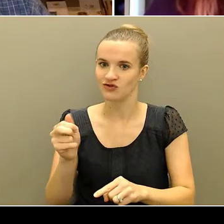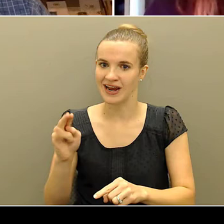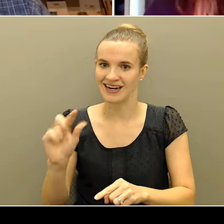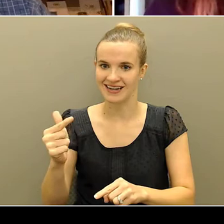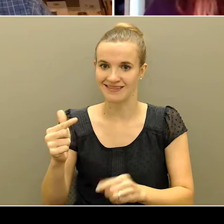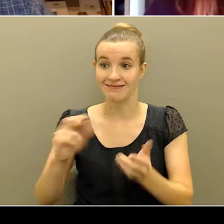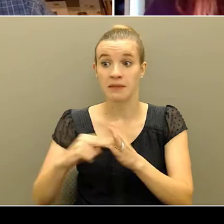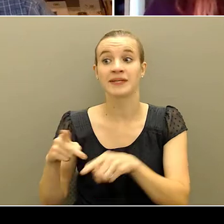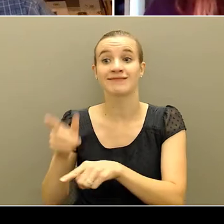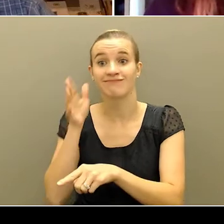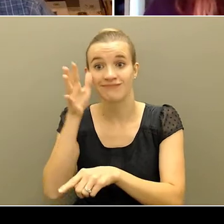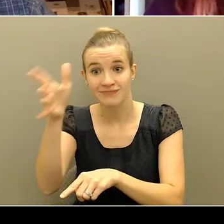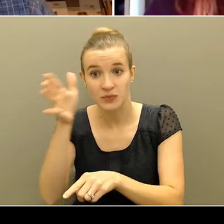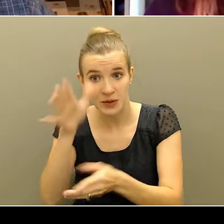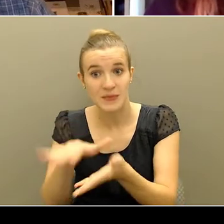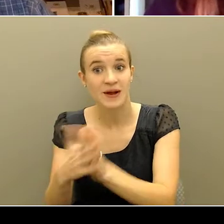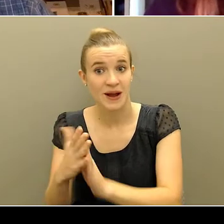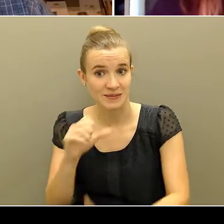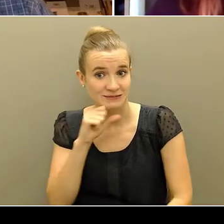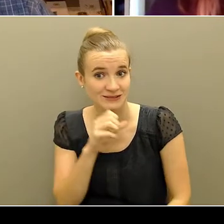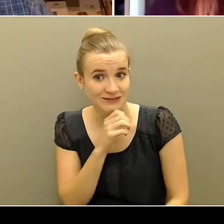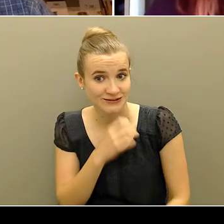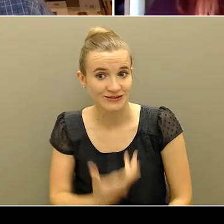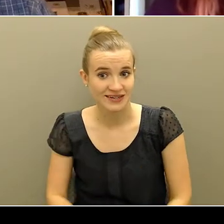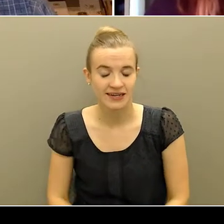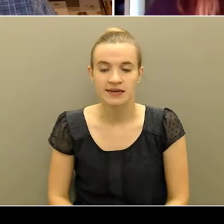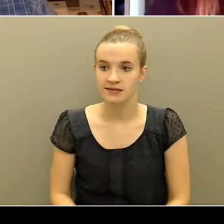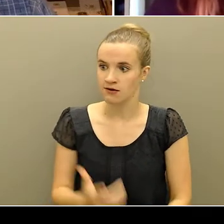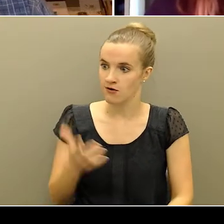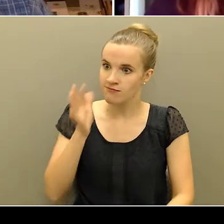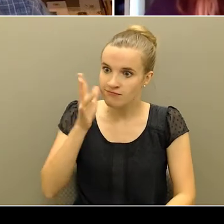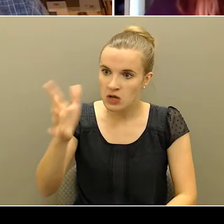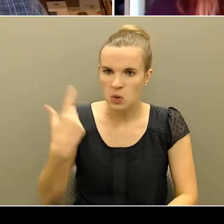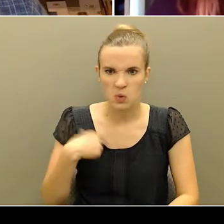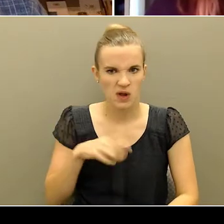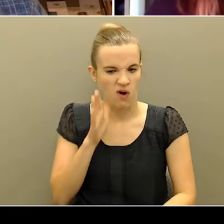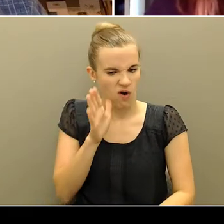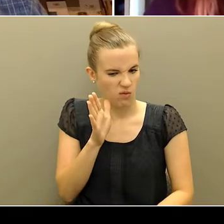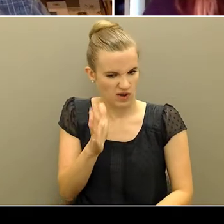brought, you reminded me of a term, last time we talked: TABs. So what is TAB? What is a TAB?